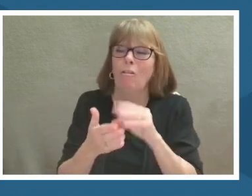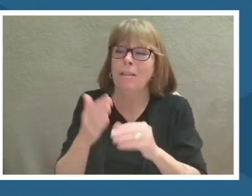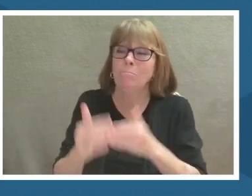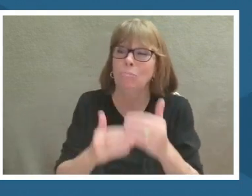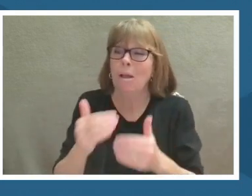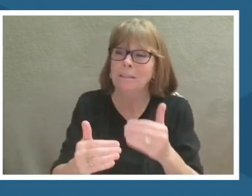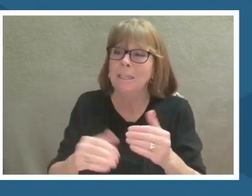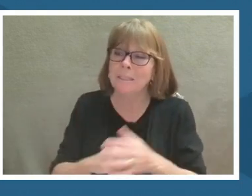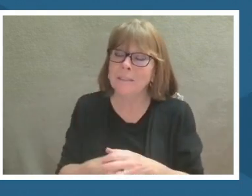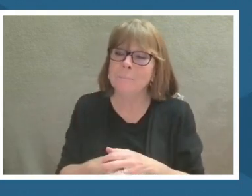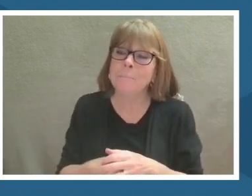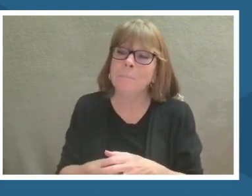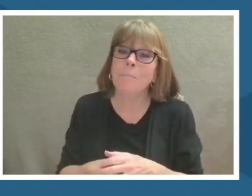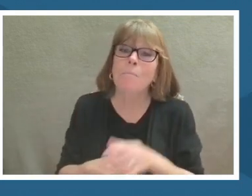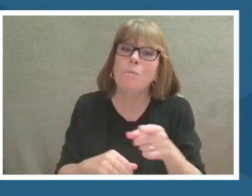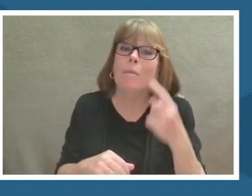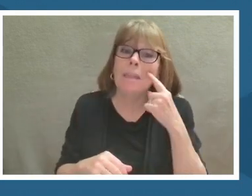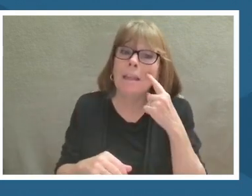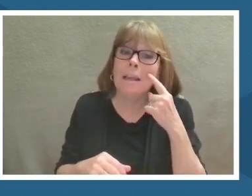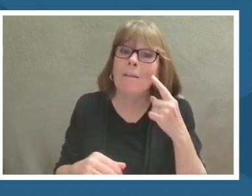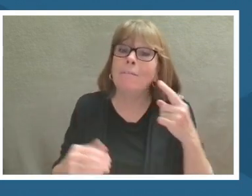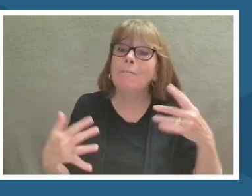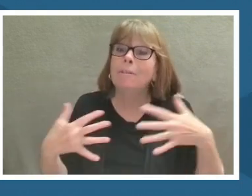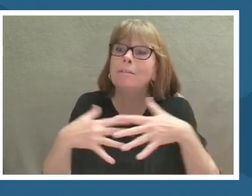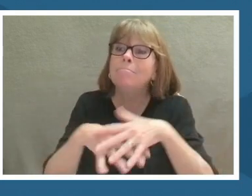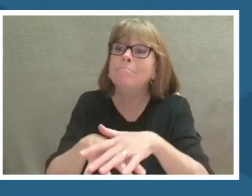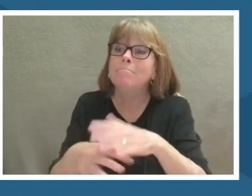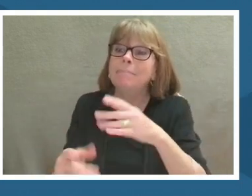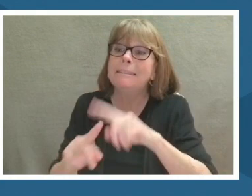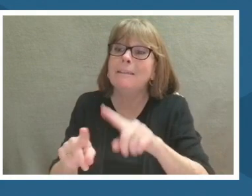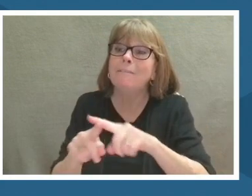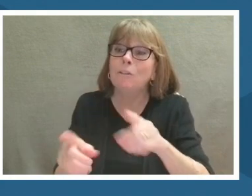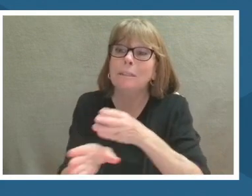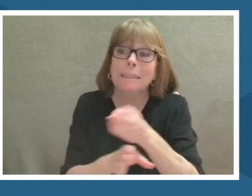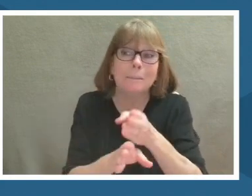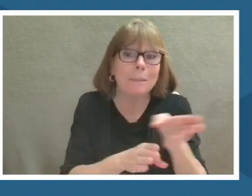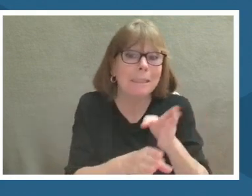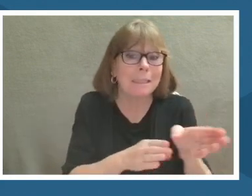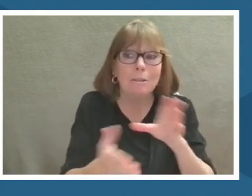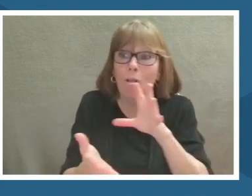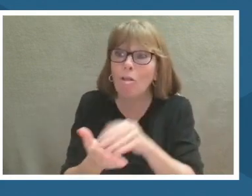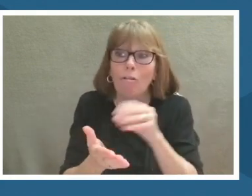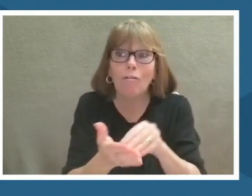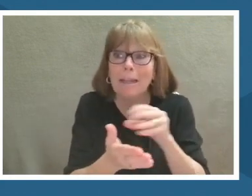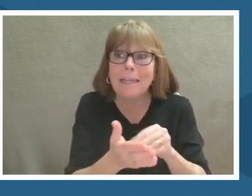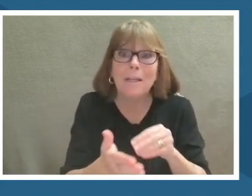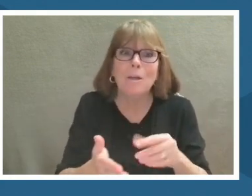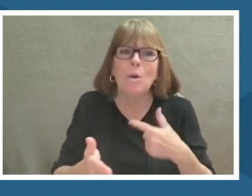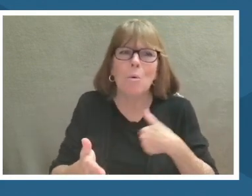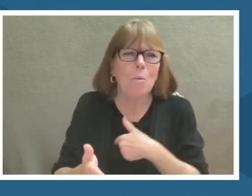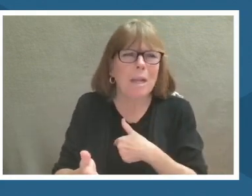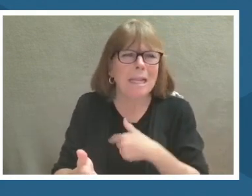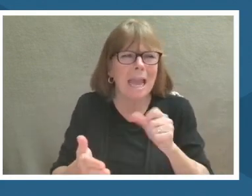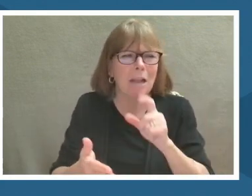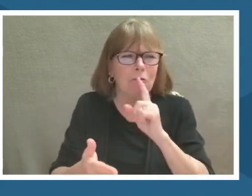transdisciplinary learning and teaching do is to really kind of catalyze that in